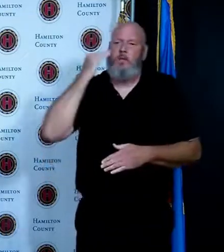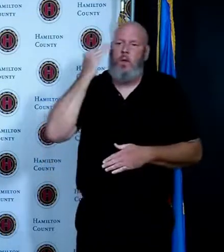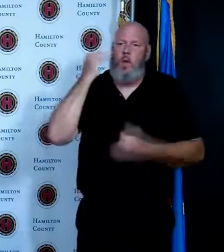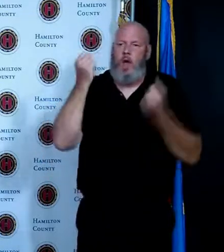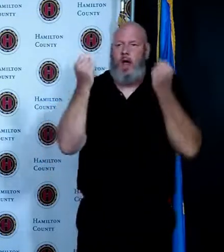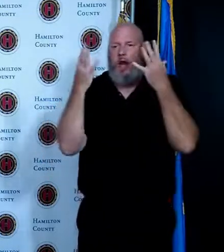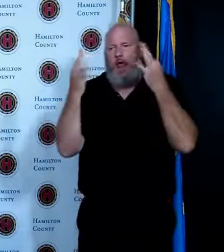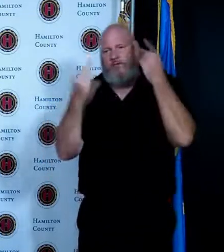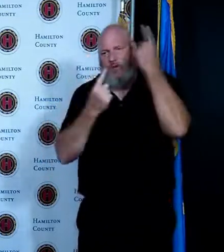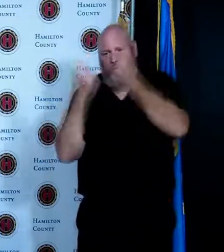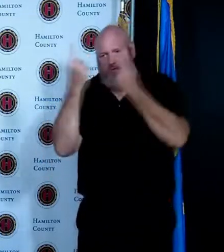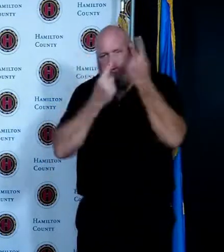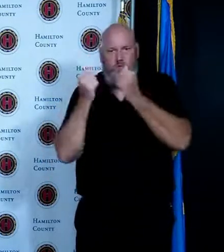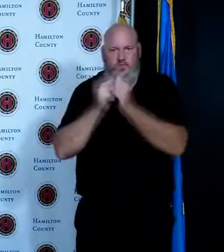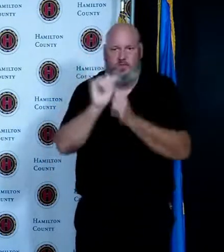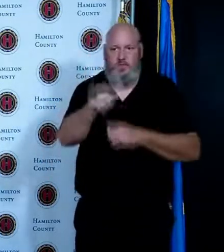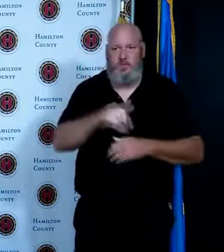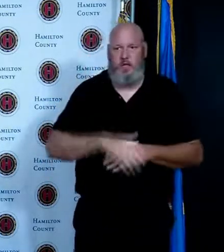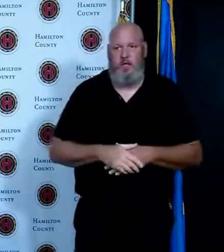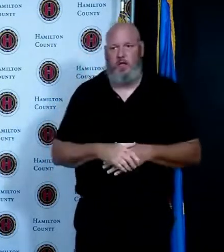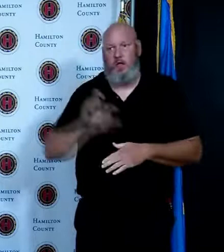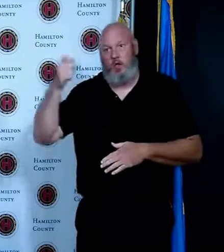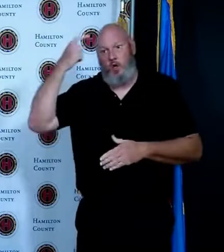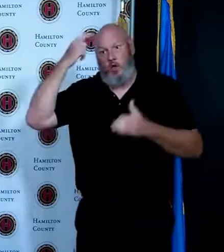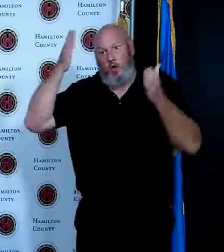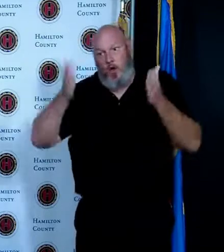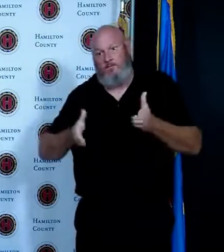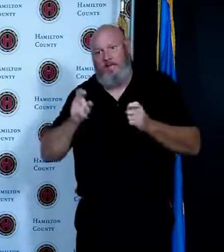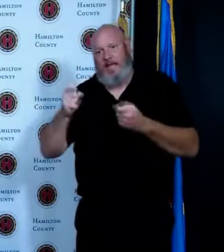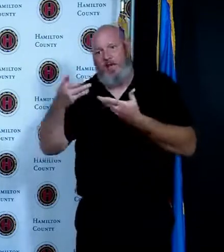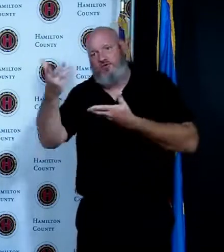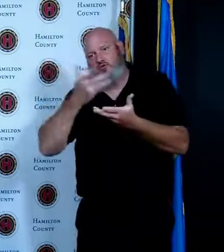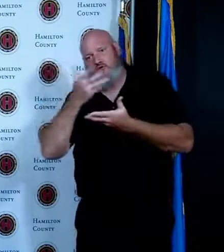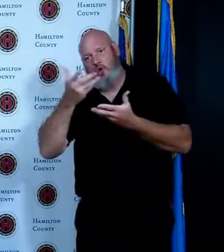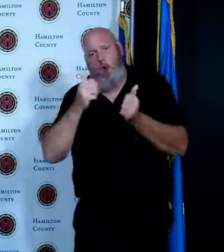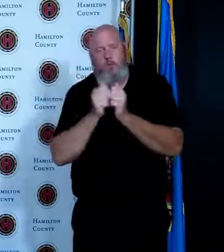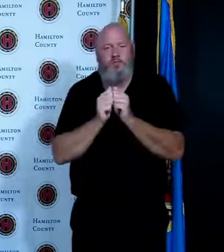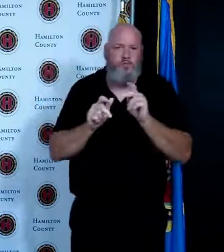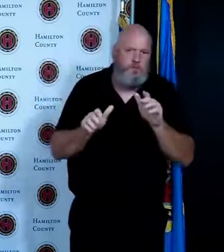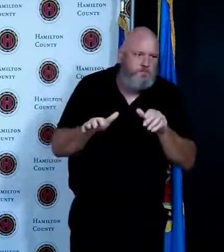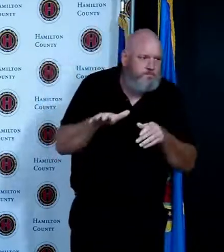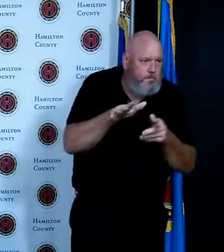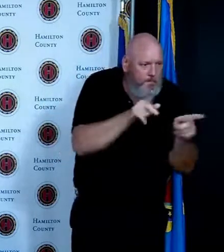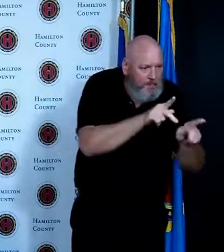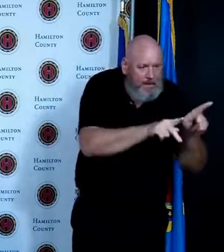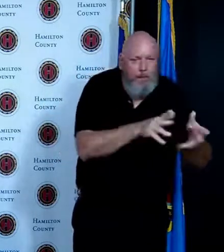consulted local officials he consulted health experts and doctors and you know